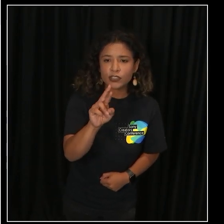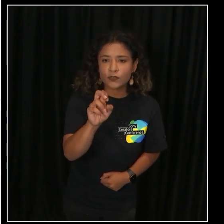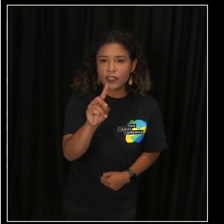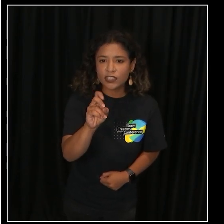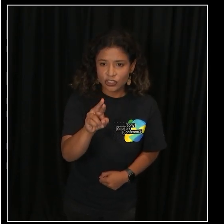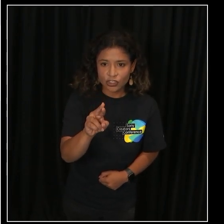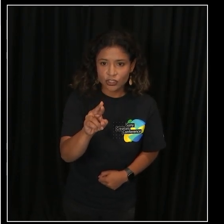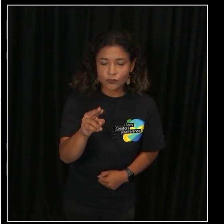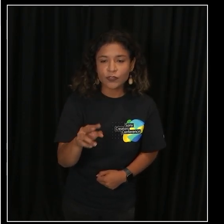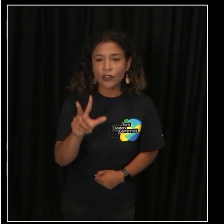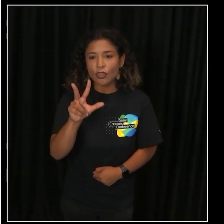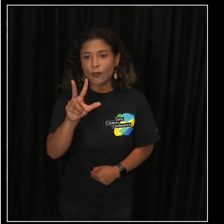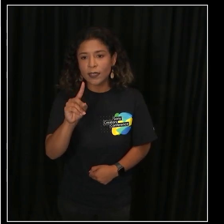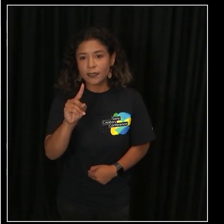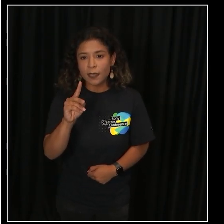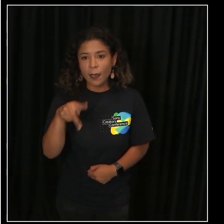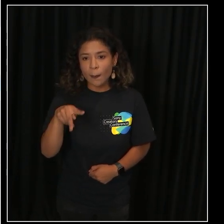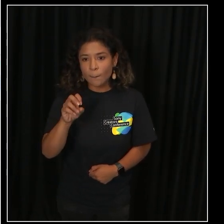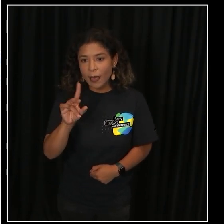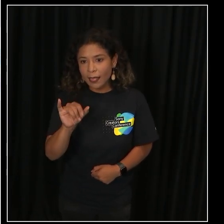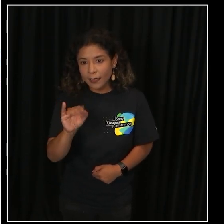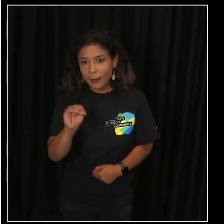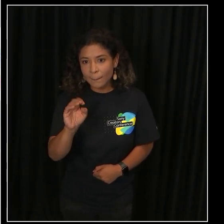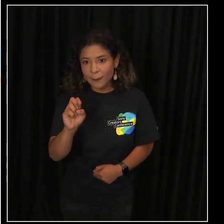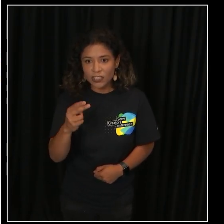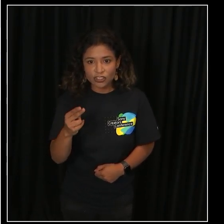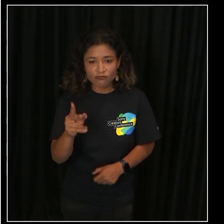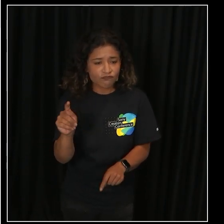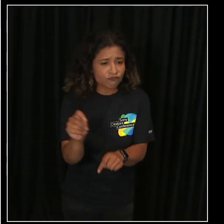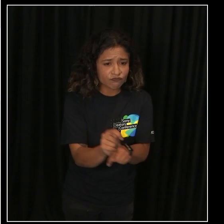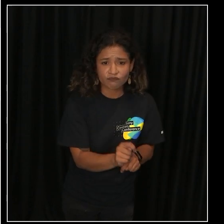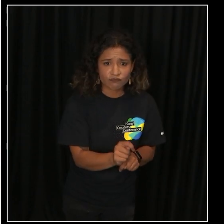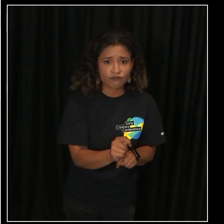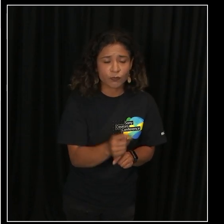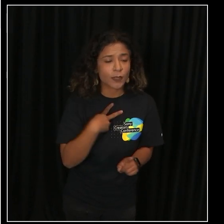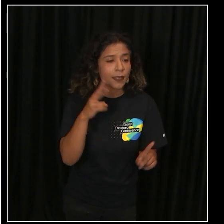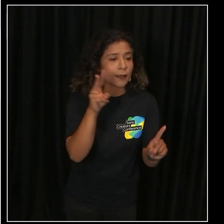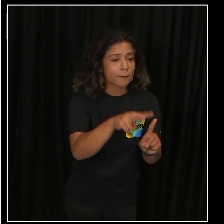3D render that's composited along with the neural radiance field, so that as we're training using SDS